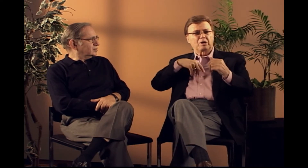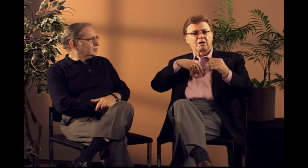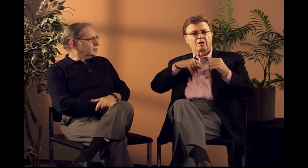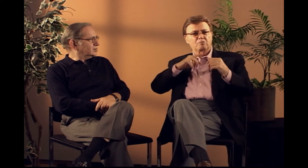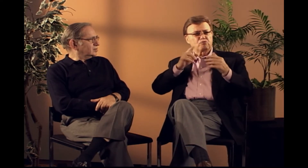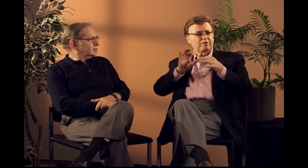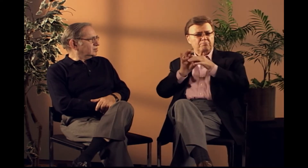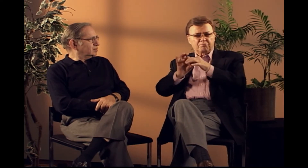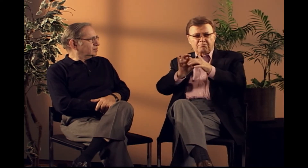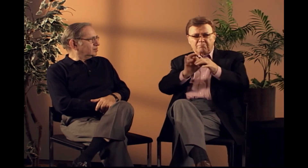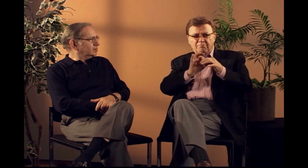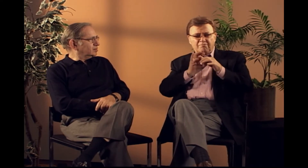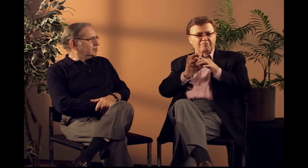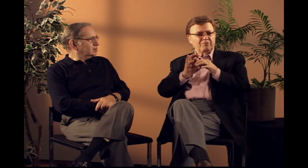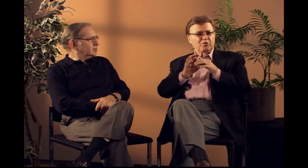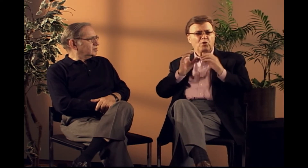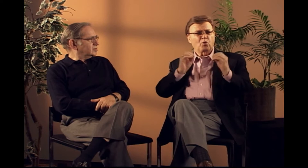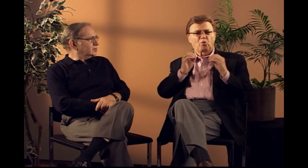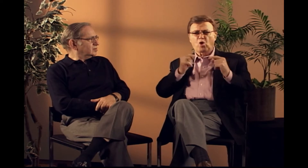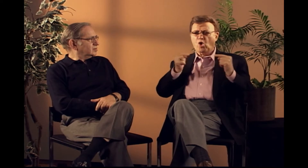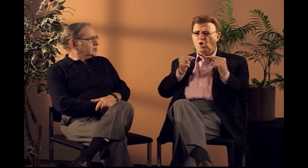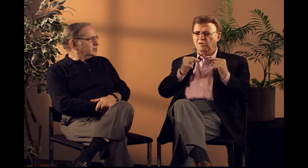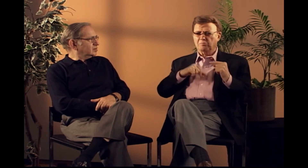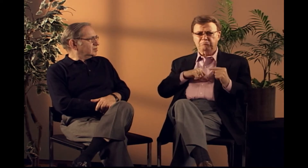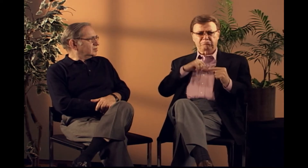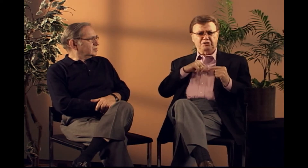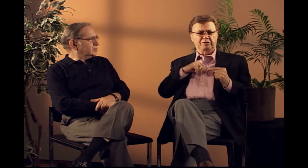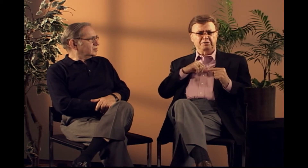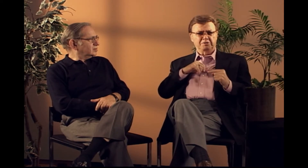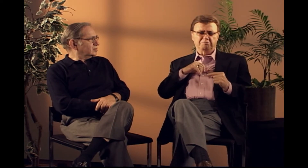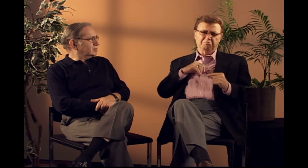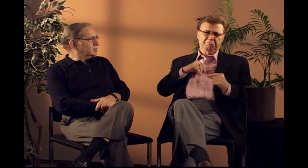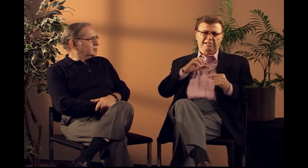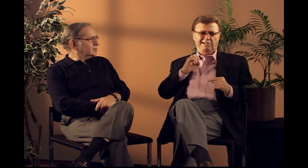and they were giving feedback and constructive criticism, helping and working each other.